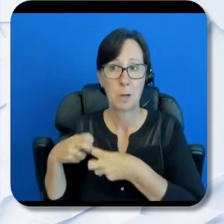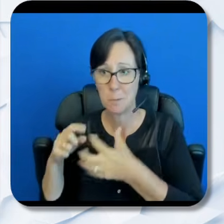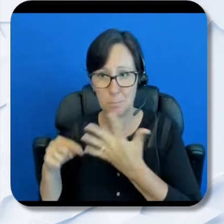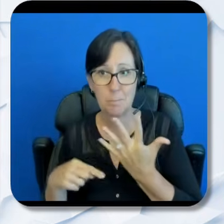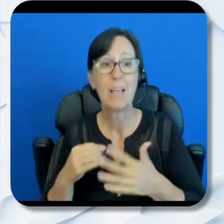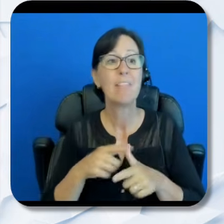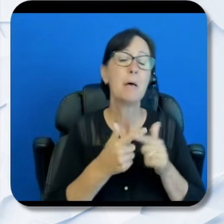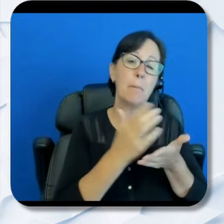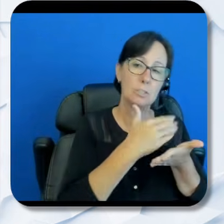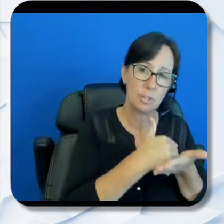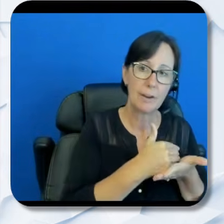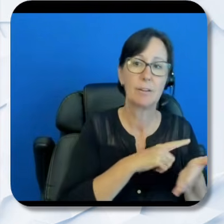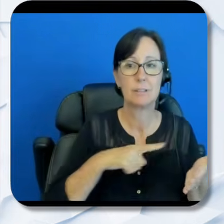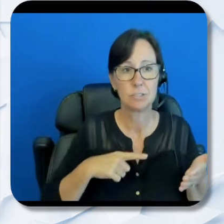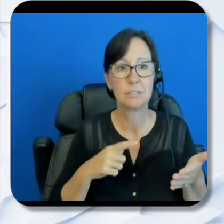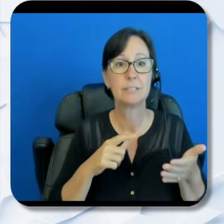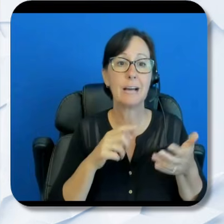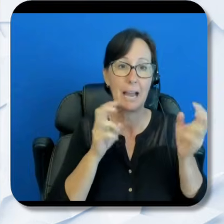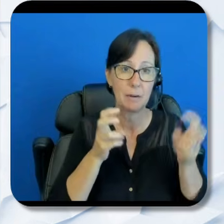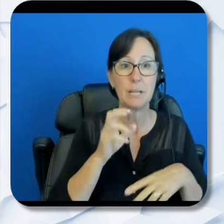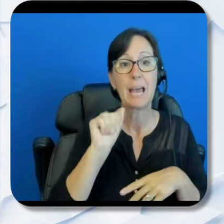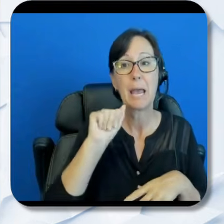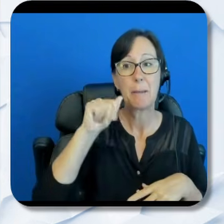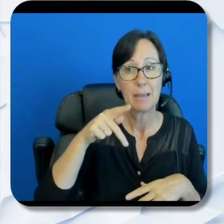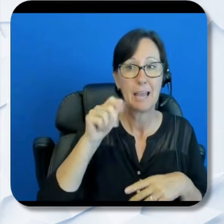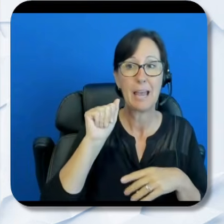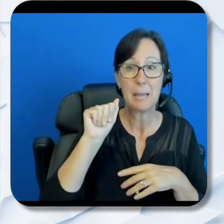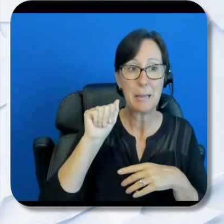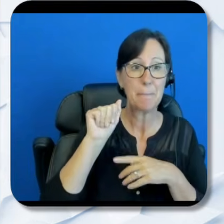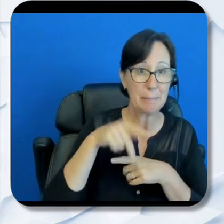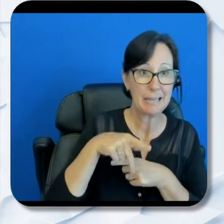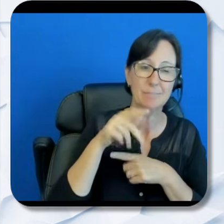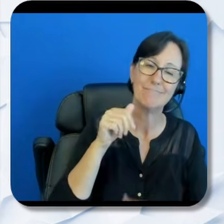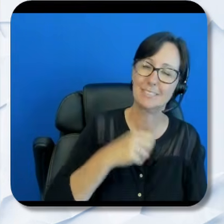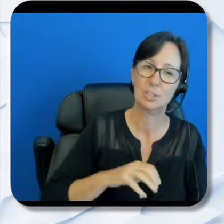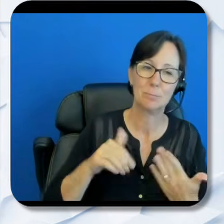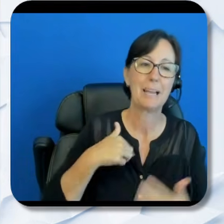well. We're gonna discuss AB673, and the $116 million investment